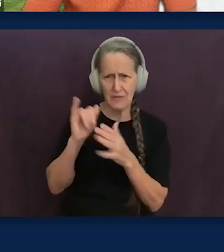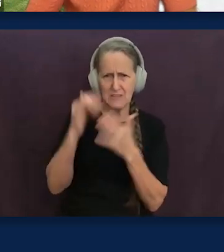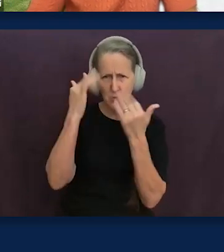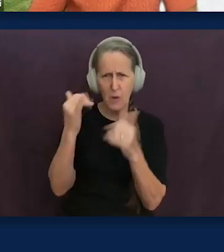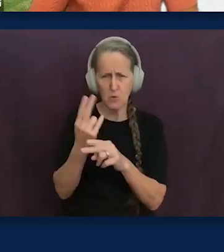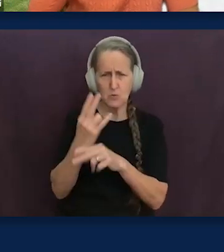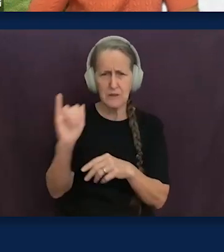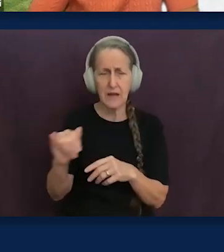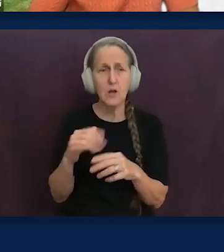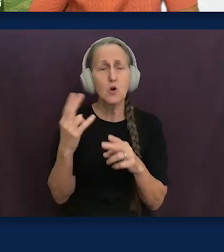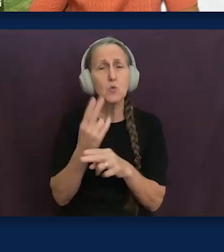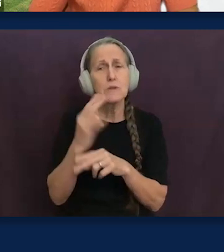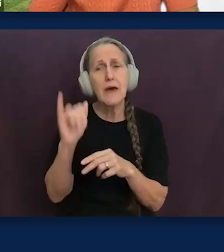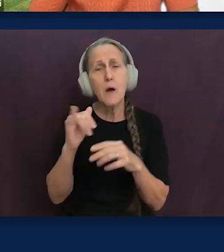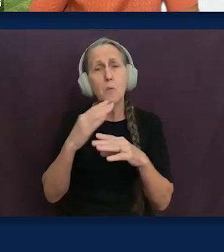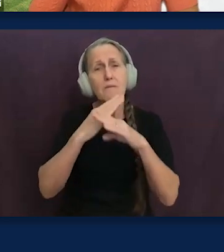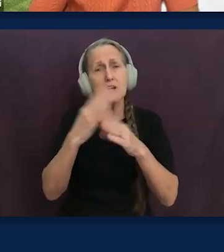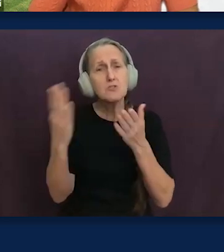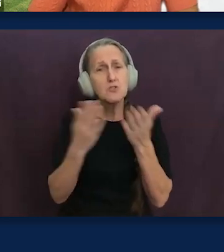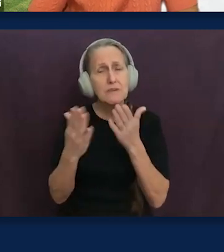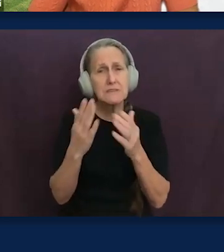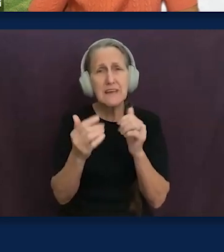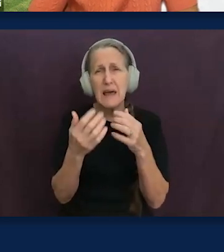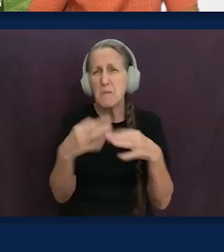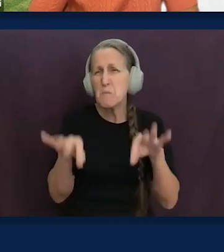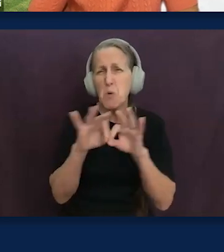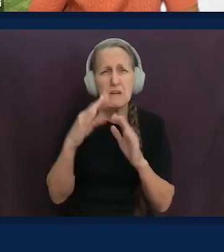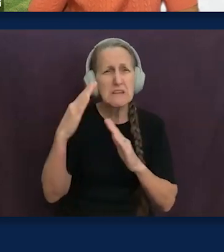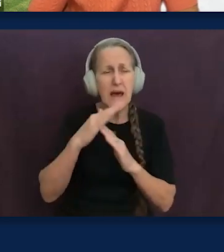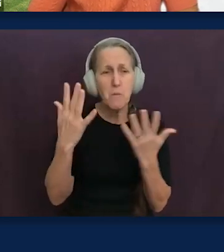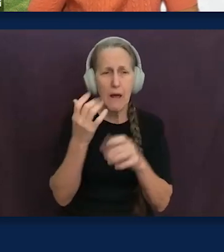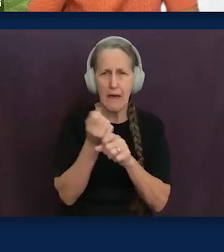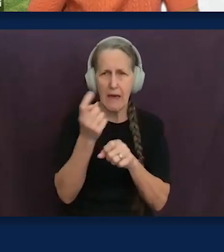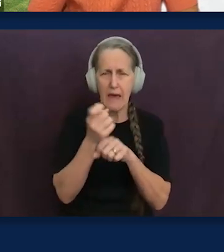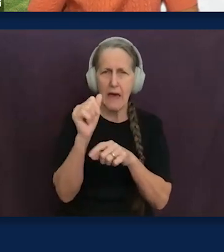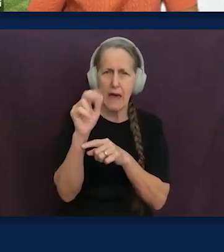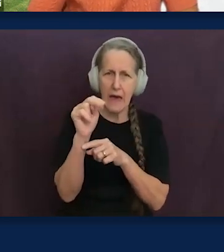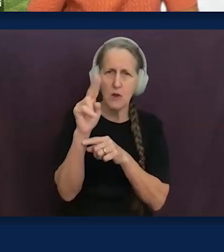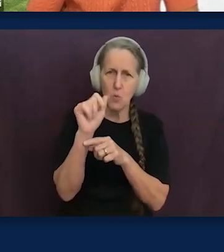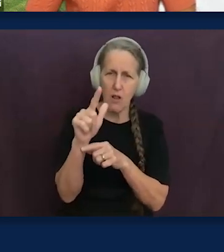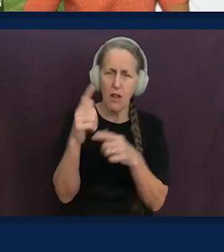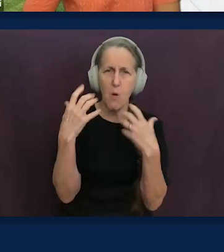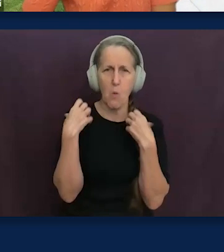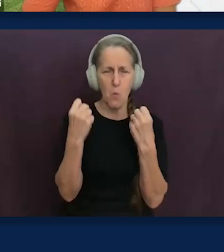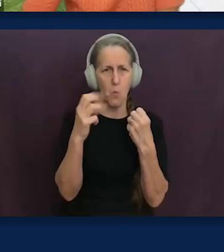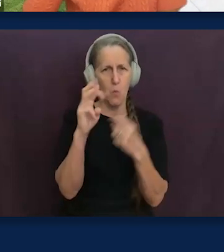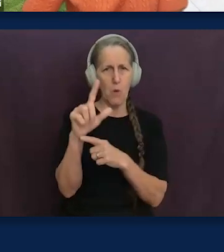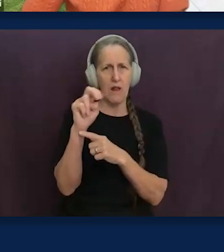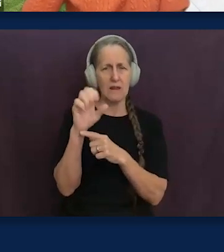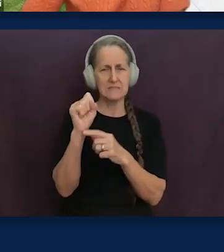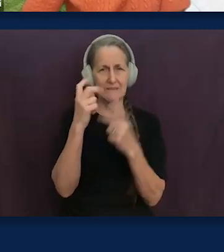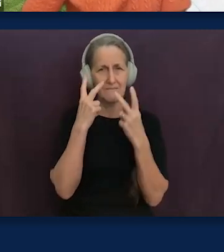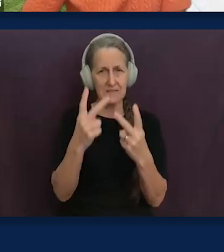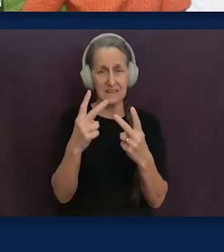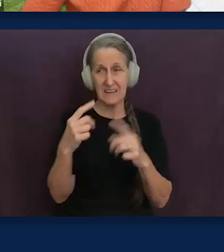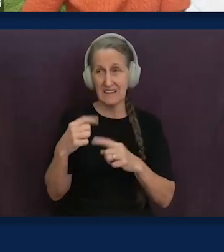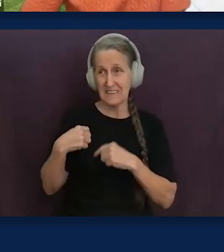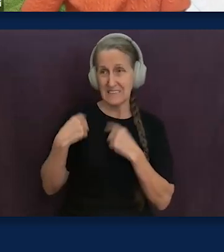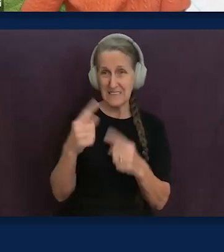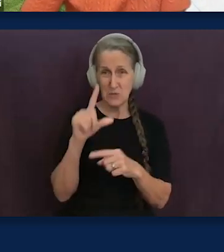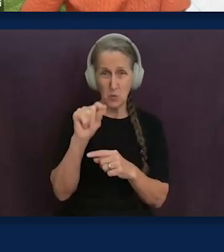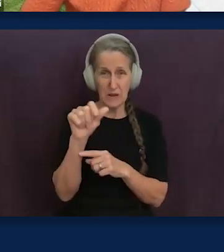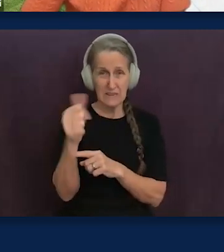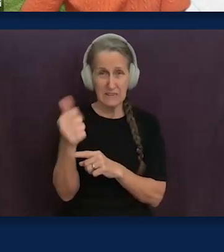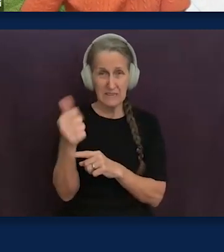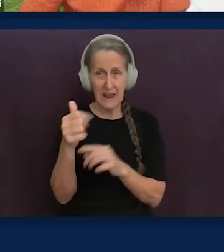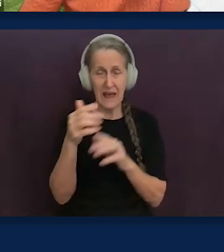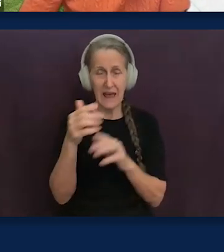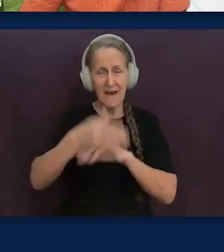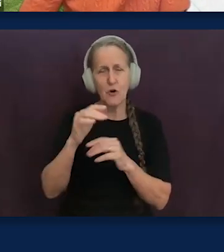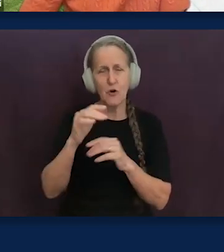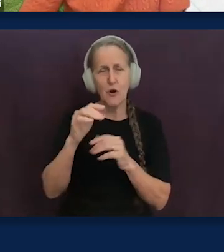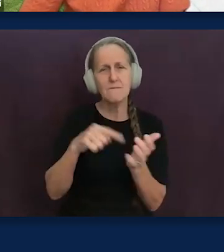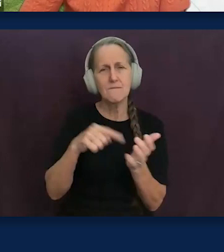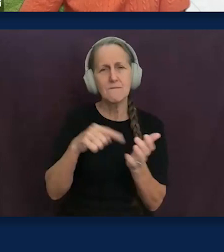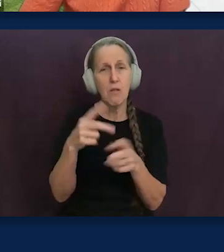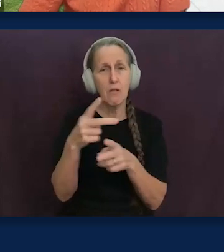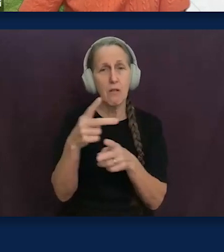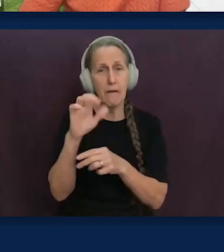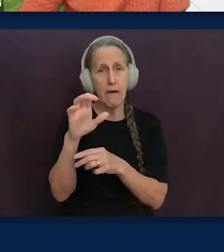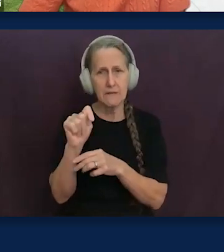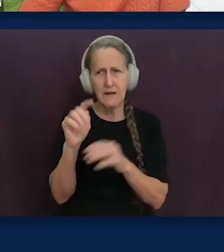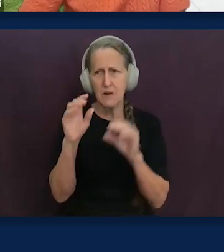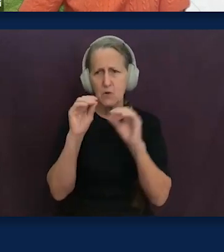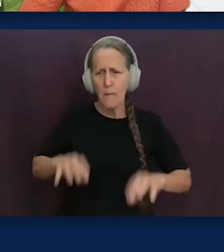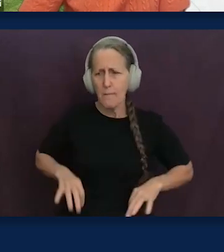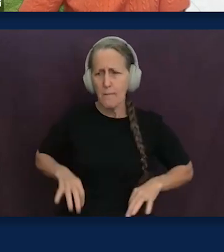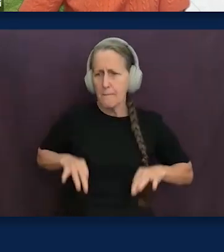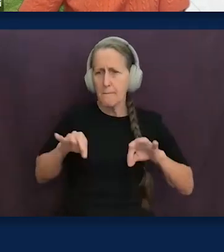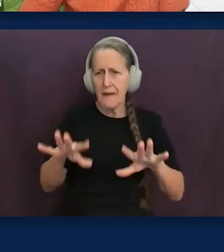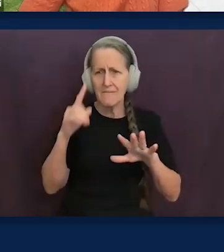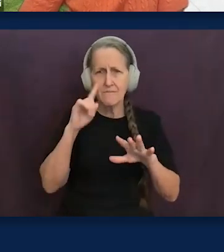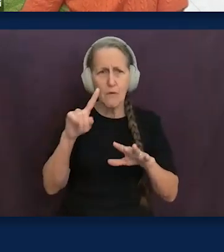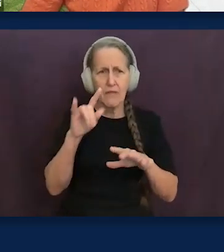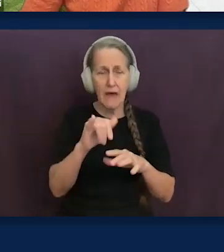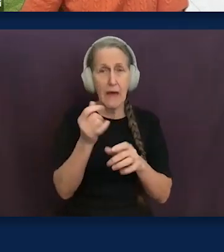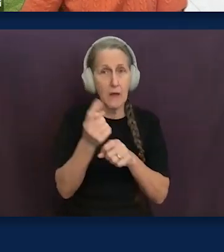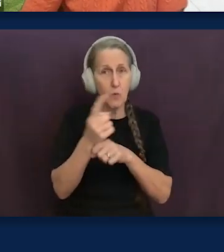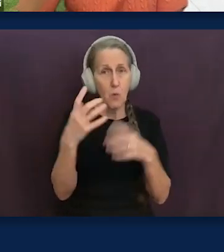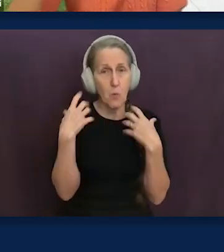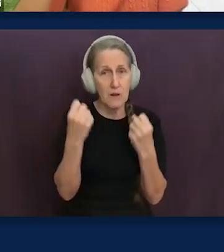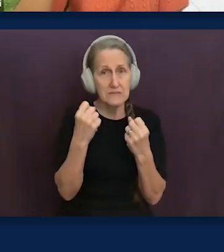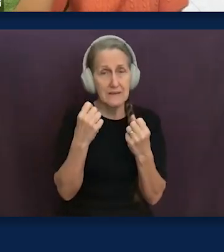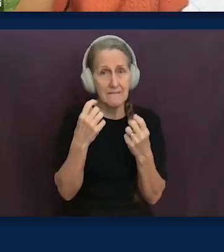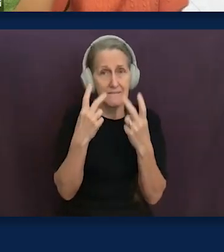Use of preventive services, the most important one is the annual wellness visit. Let me explain that since 2010, after the Affordable Care Act, there is no out-of-pocket cost associated with this annual wellness visit regardless of insurance.